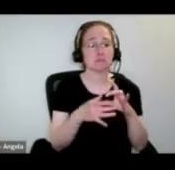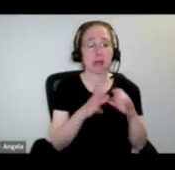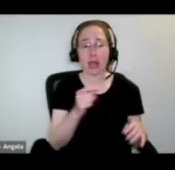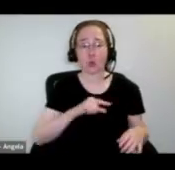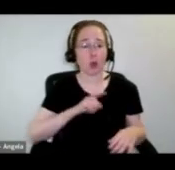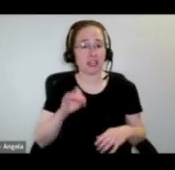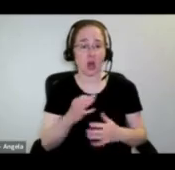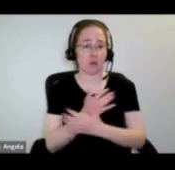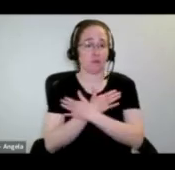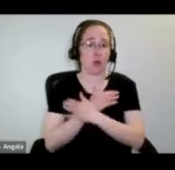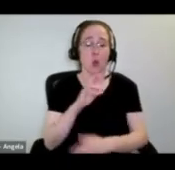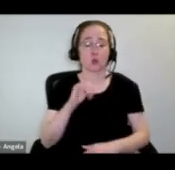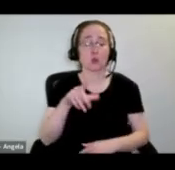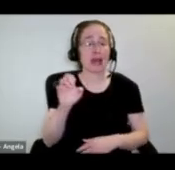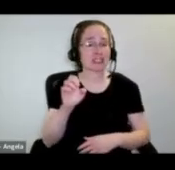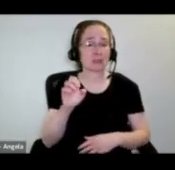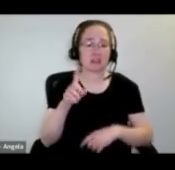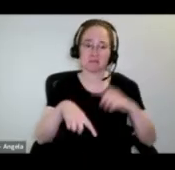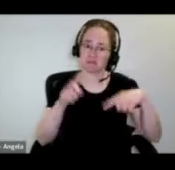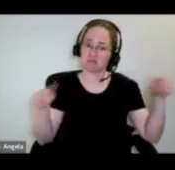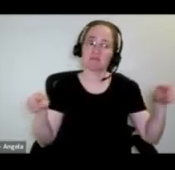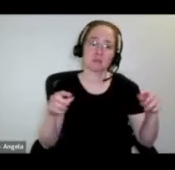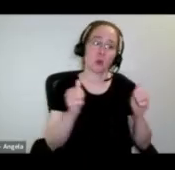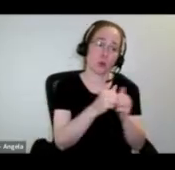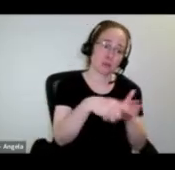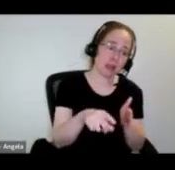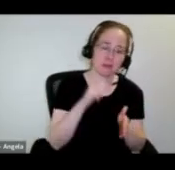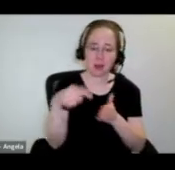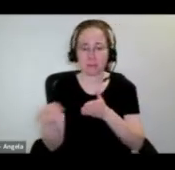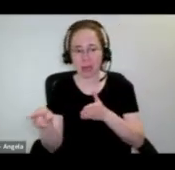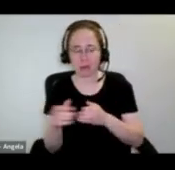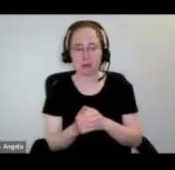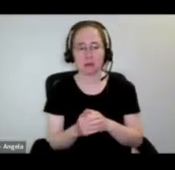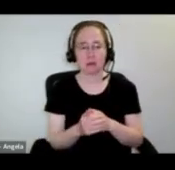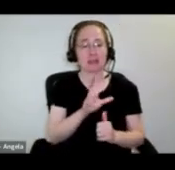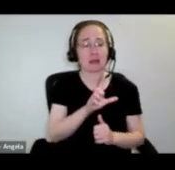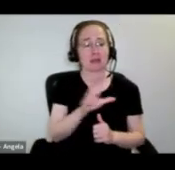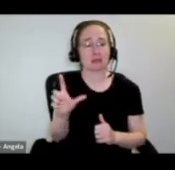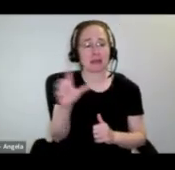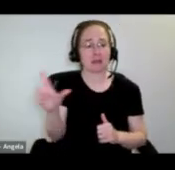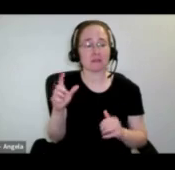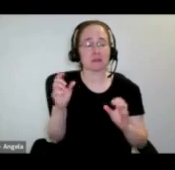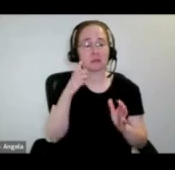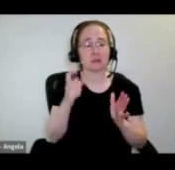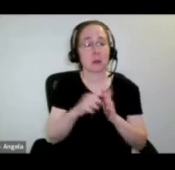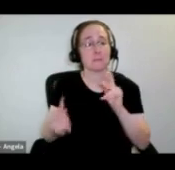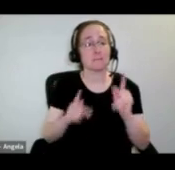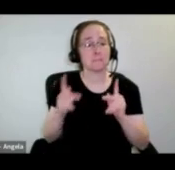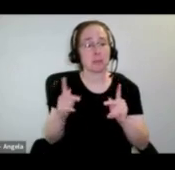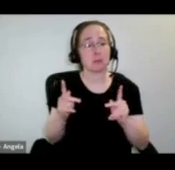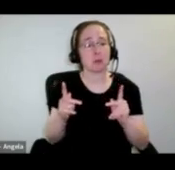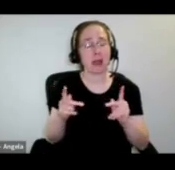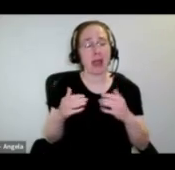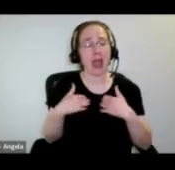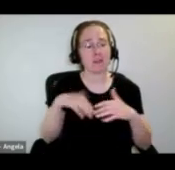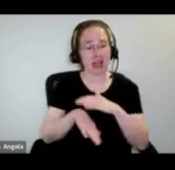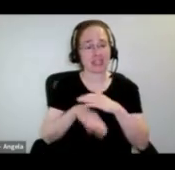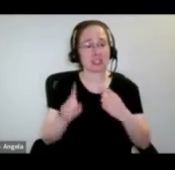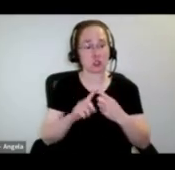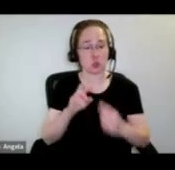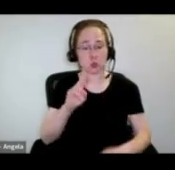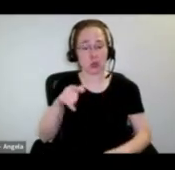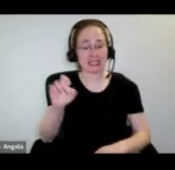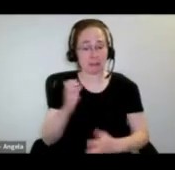Laura Vegas: And you can see, again, access to and quality of respite varied significantly for those with and without paid family caregivers. On the left side of the screen, you can see that